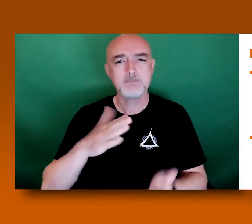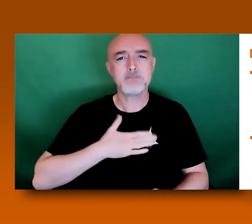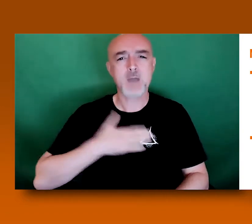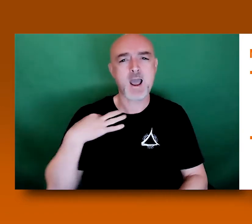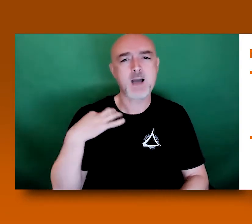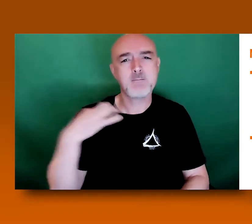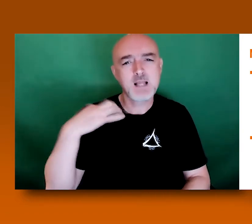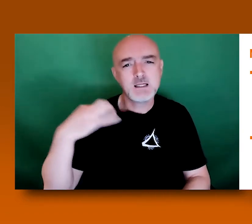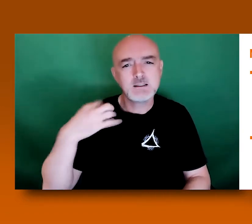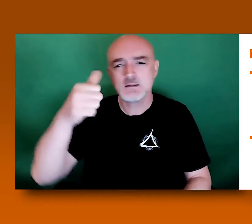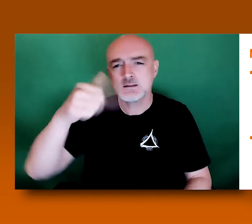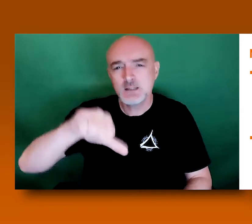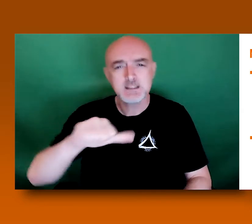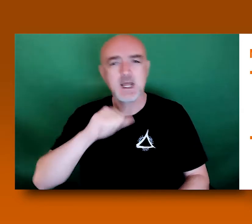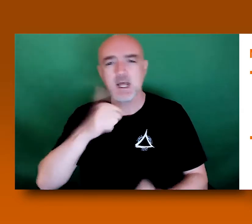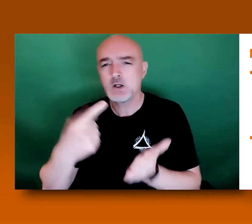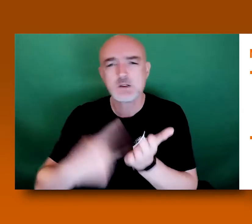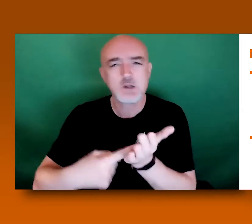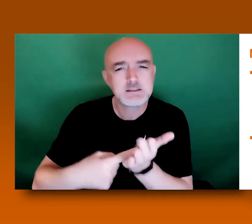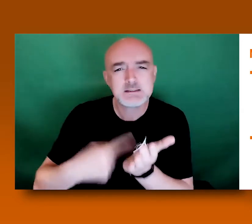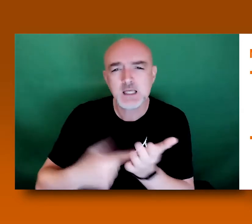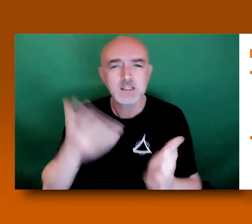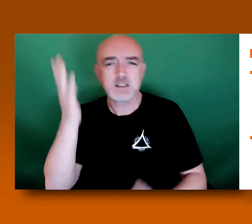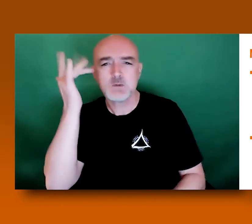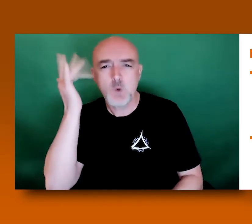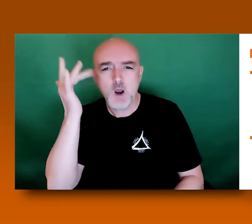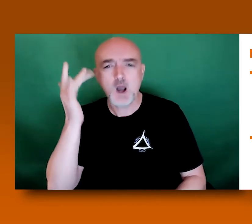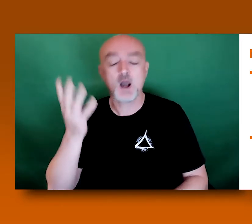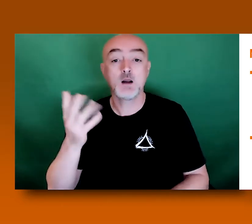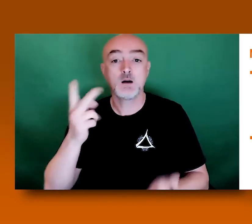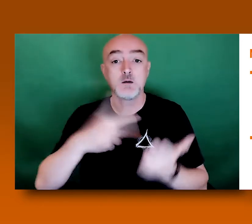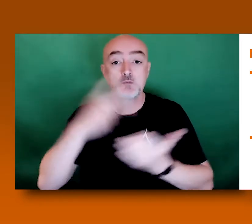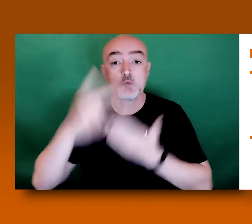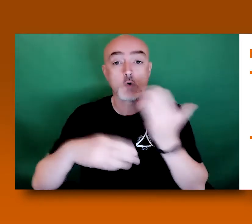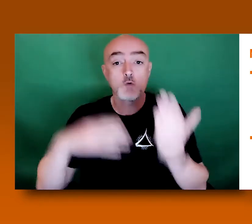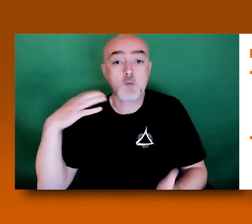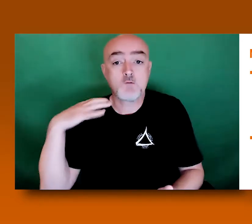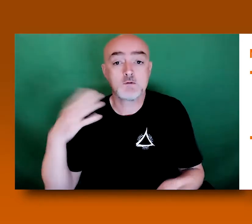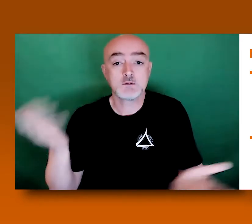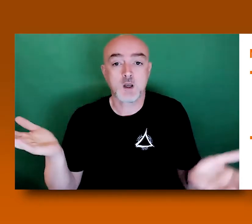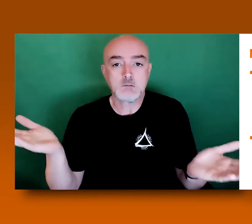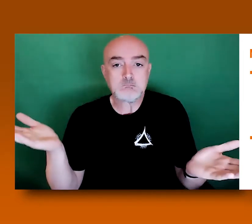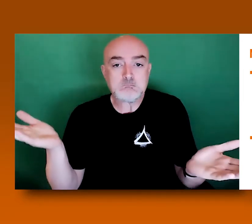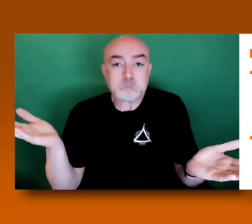and to chat a little bit with them about why, maybe, your grant was denied.